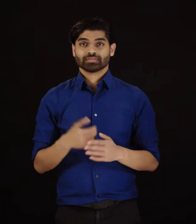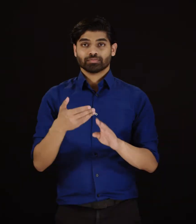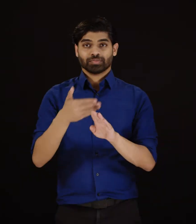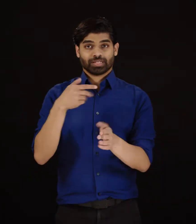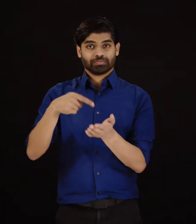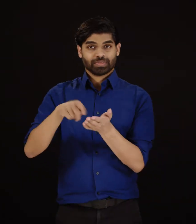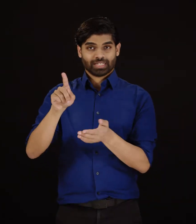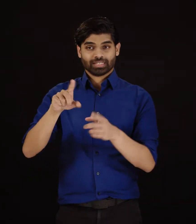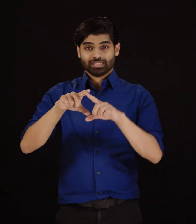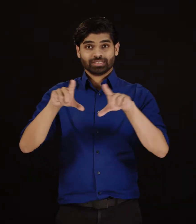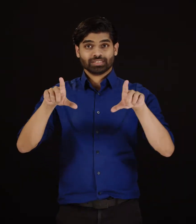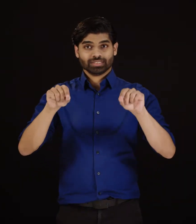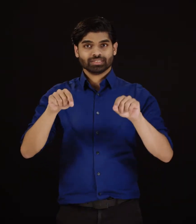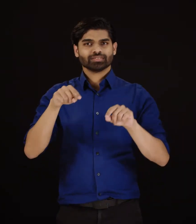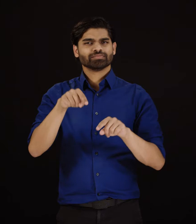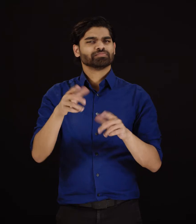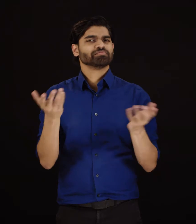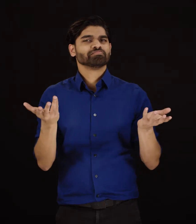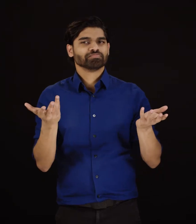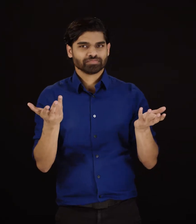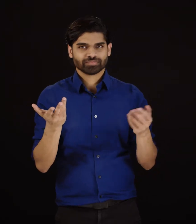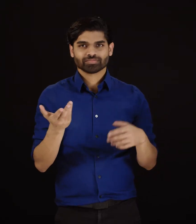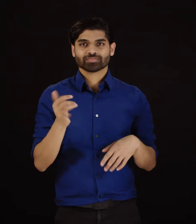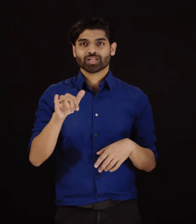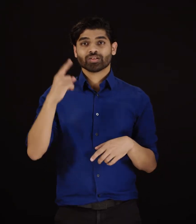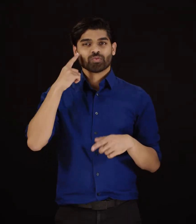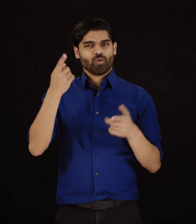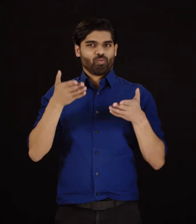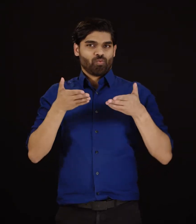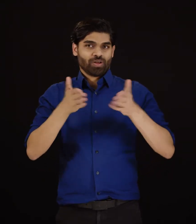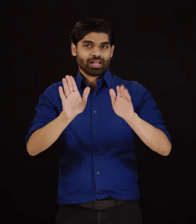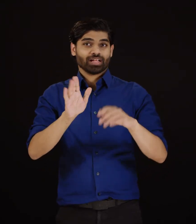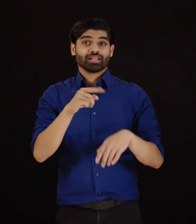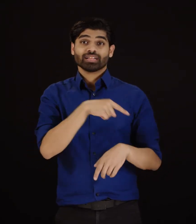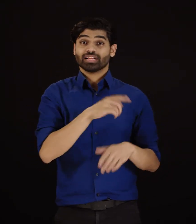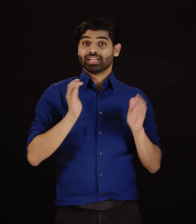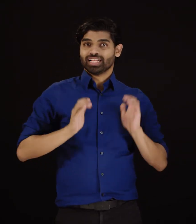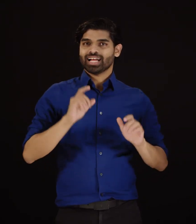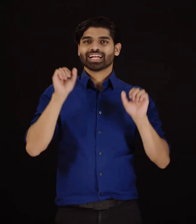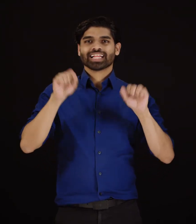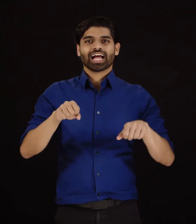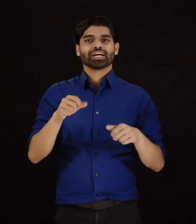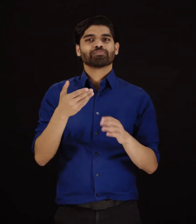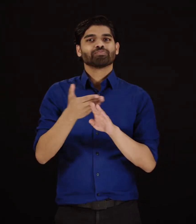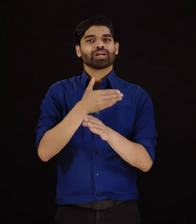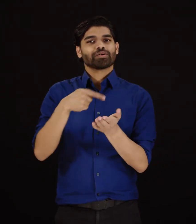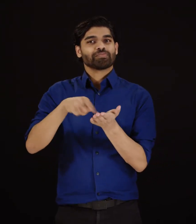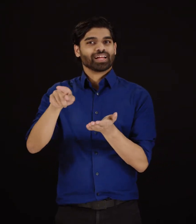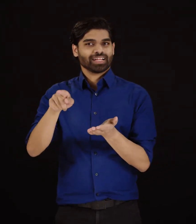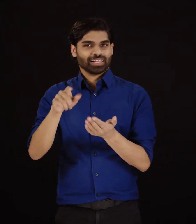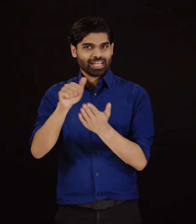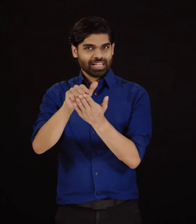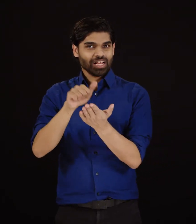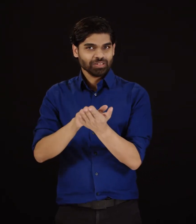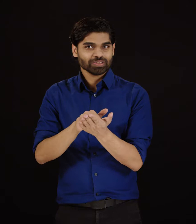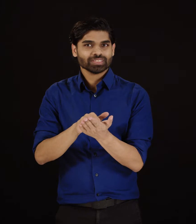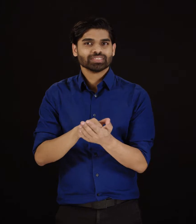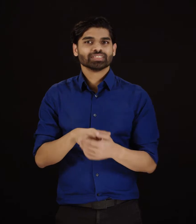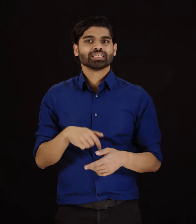Prepaid Vouchers are one way to purchase additional credit on a prepaid account. Customers purchase the prepaid voucher